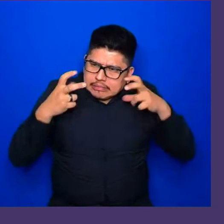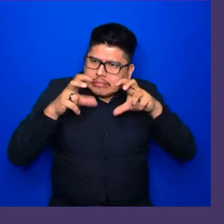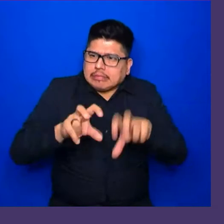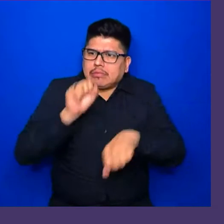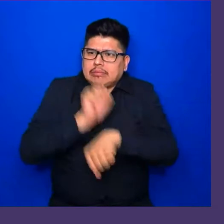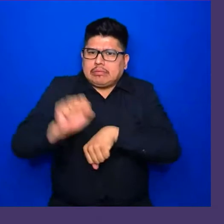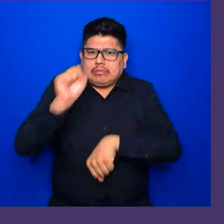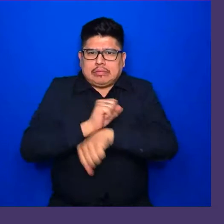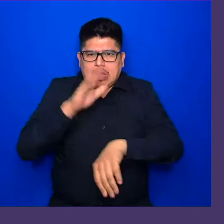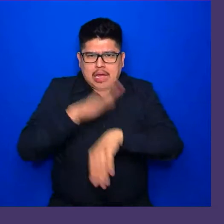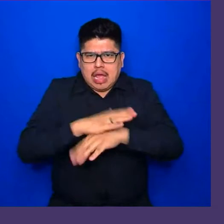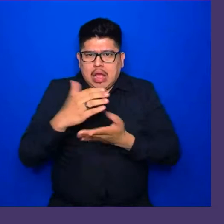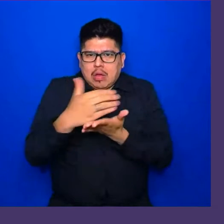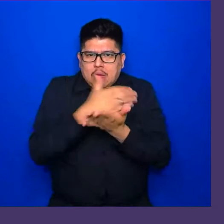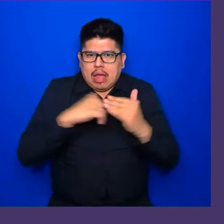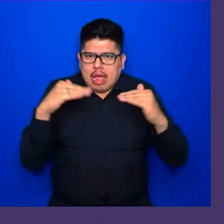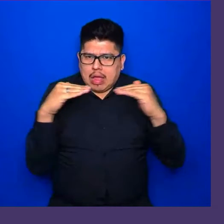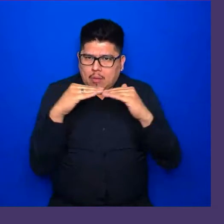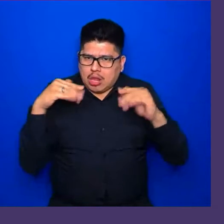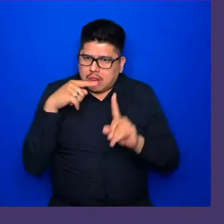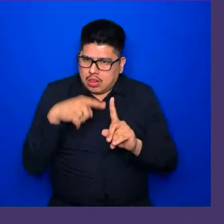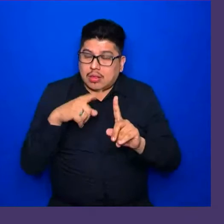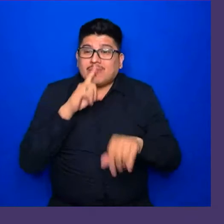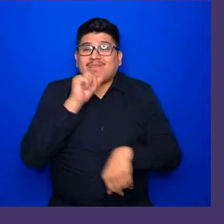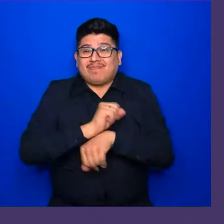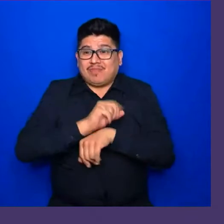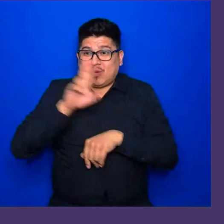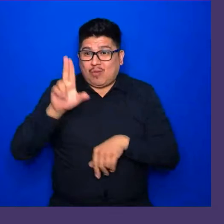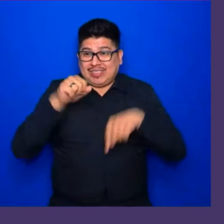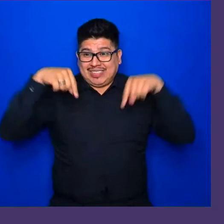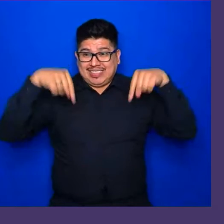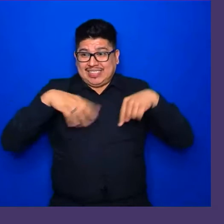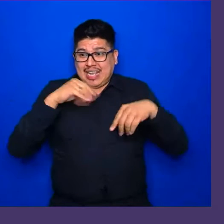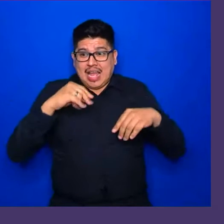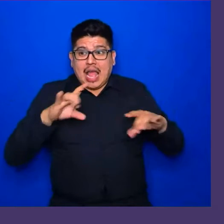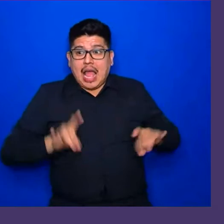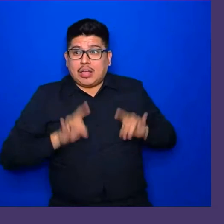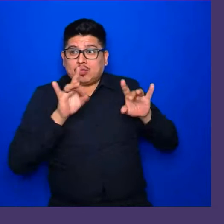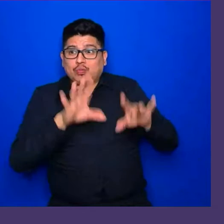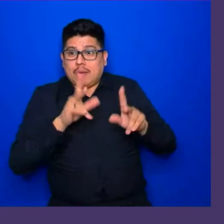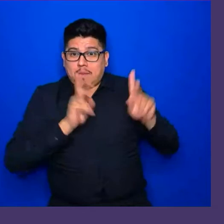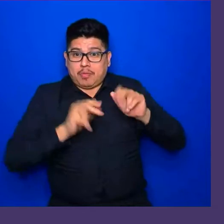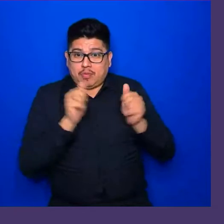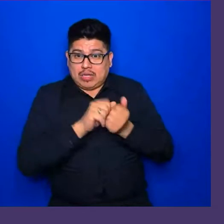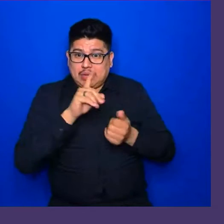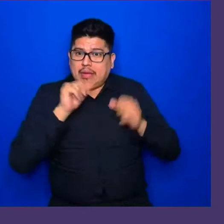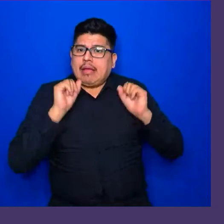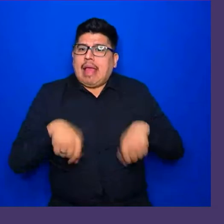the United States and in Australia, people with disabilities can still be paid less than the minimum wage.